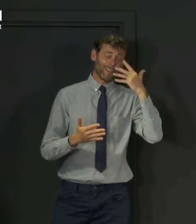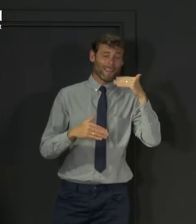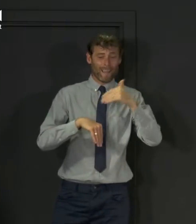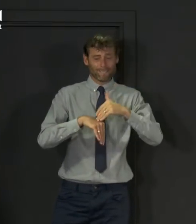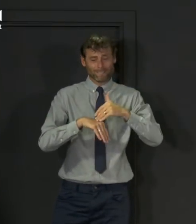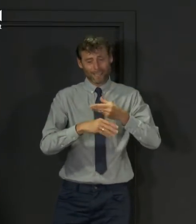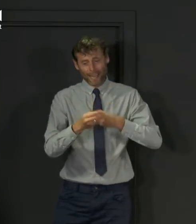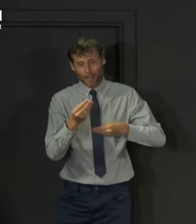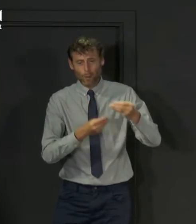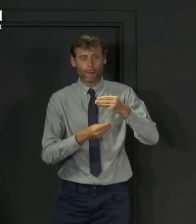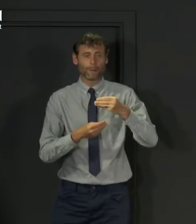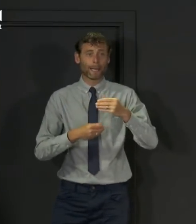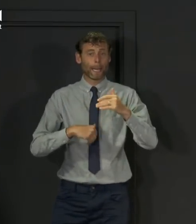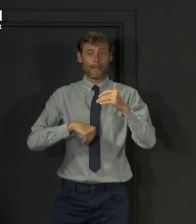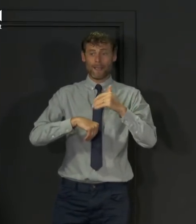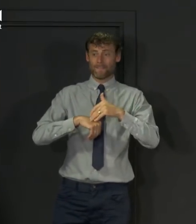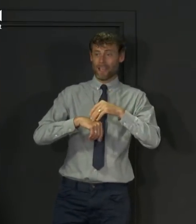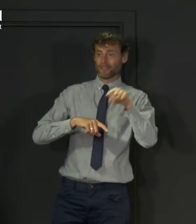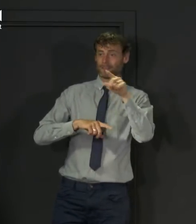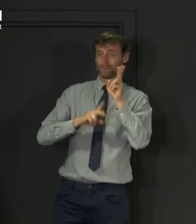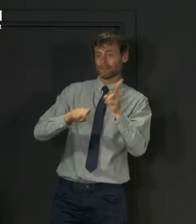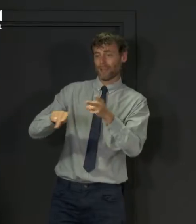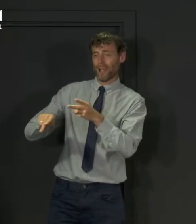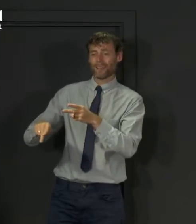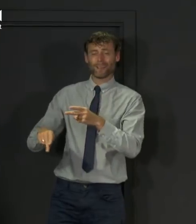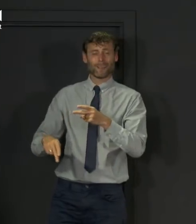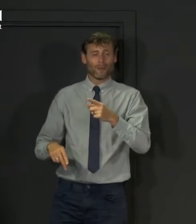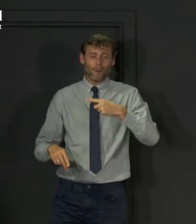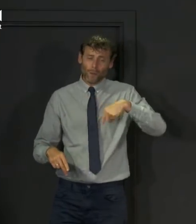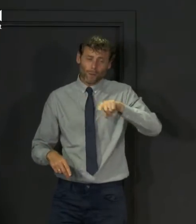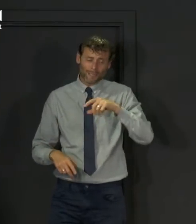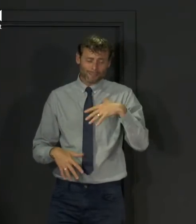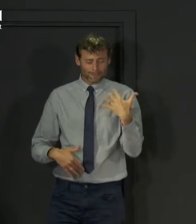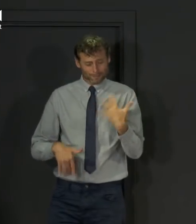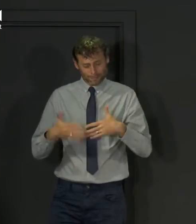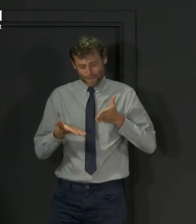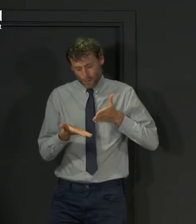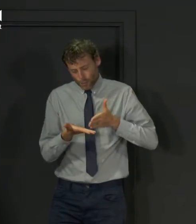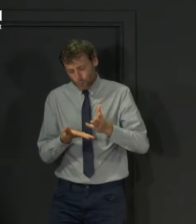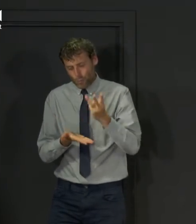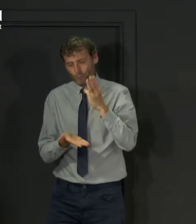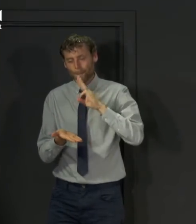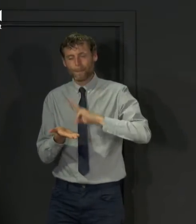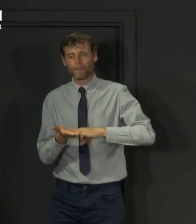painful three months, let's not go back. So a bit more sacrifice for a bit longer gets